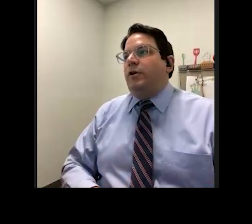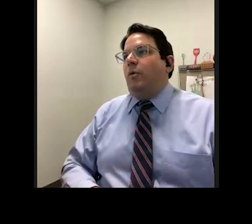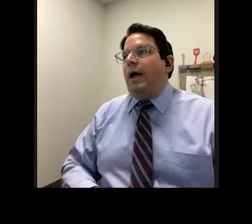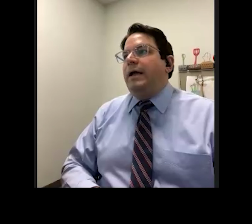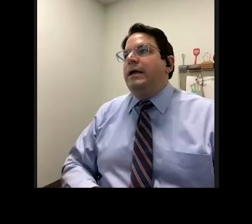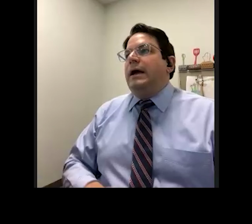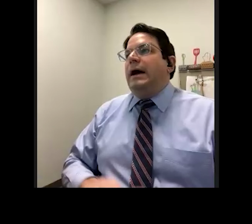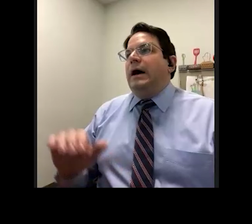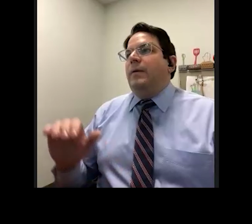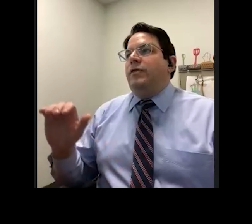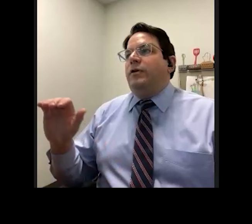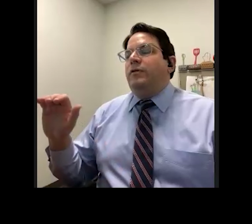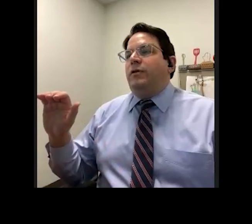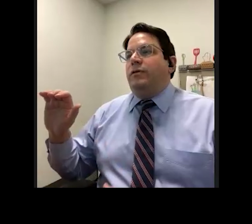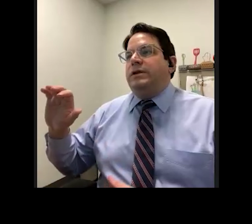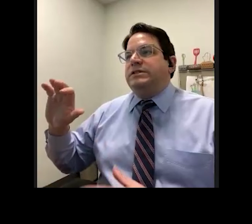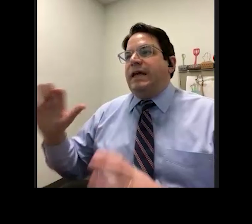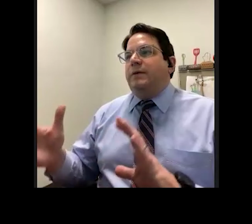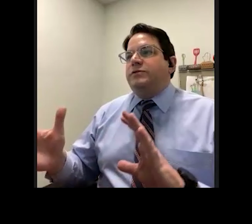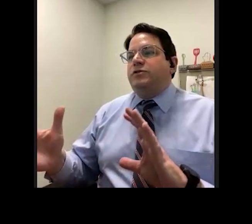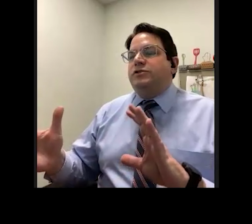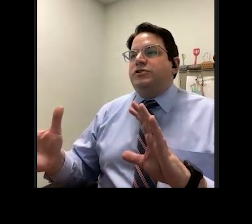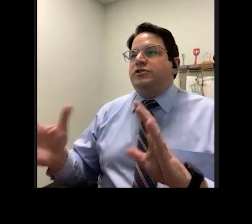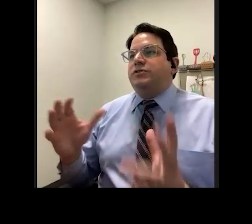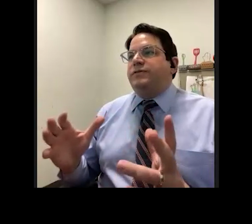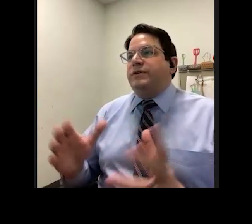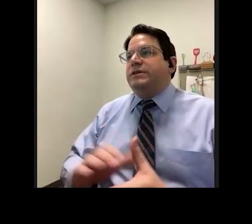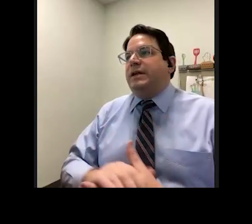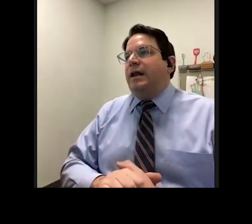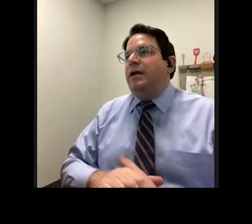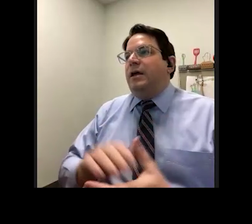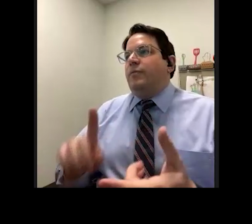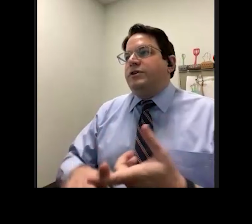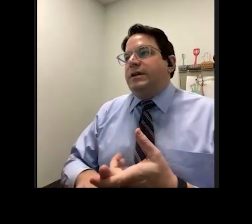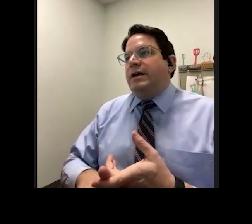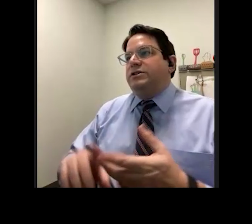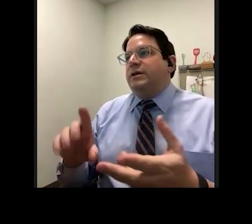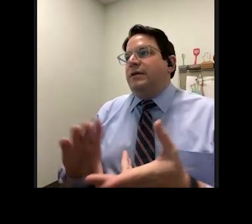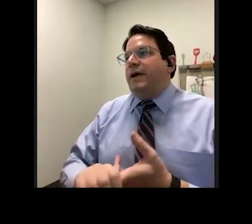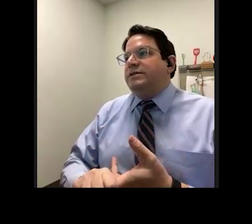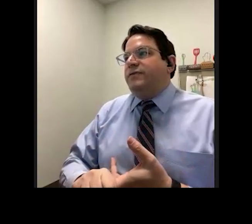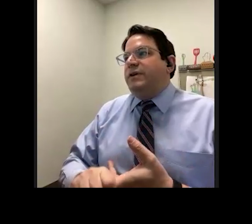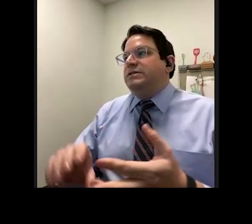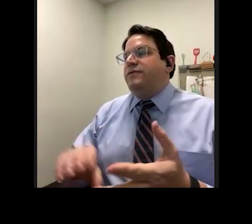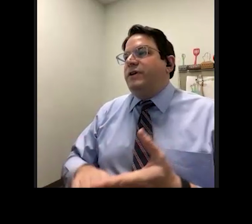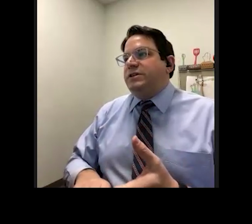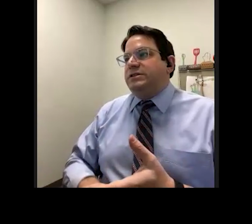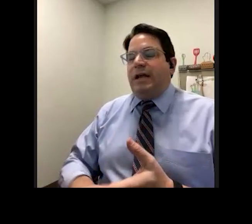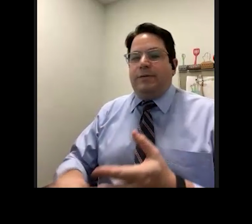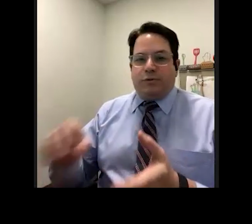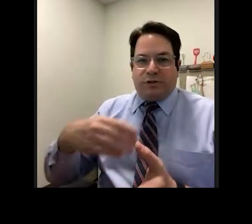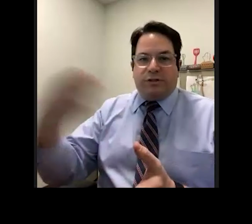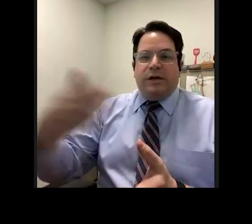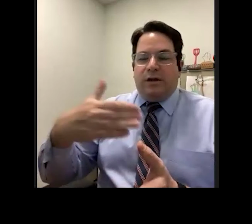are coming your way. These scams are so sophisticated-- impersonation, advanced fees, phishing scams, which